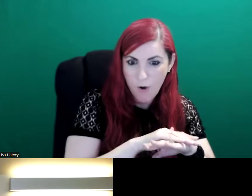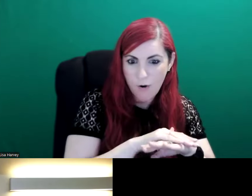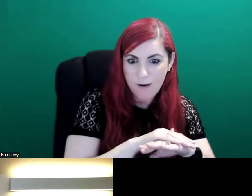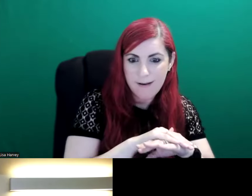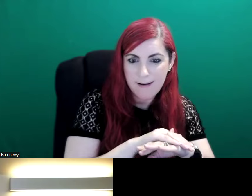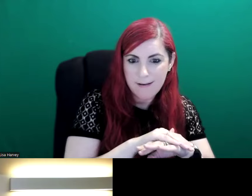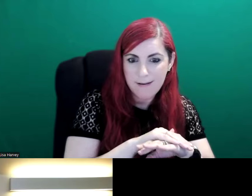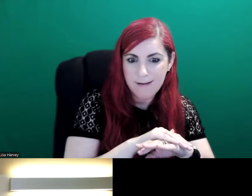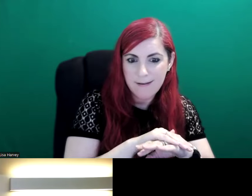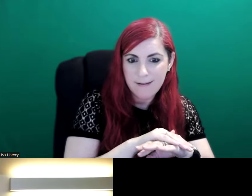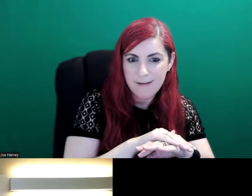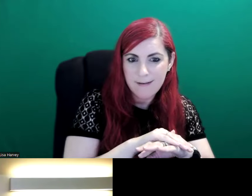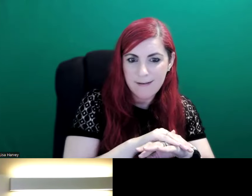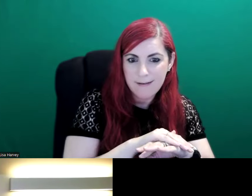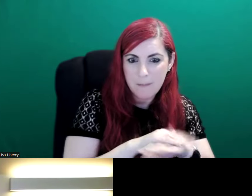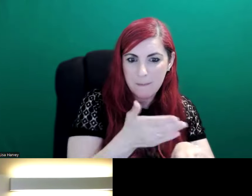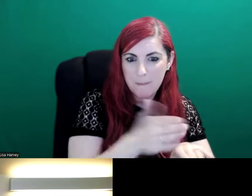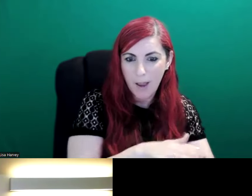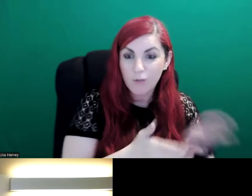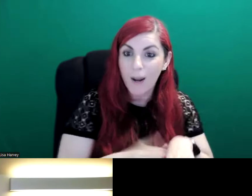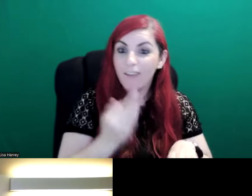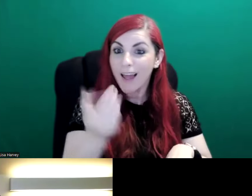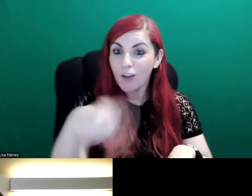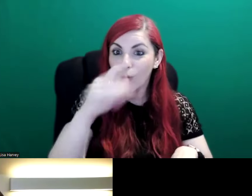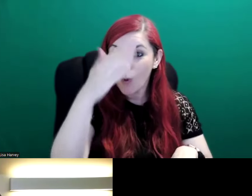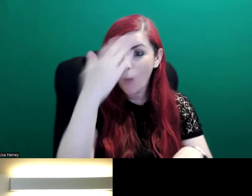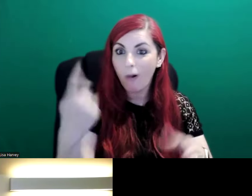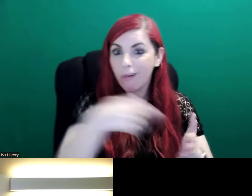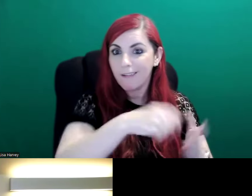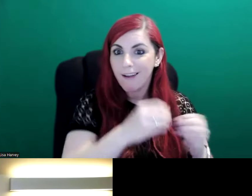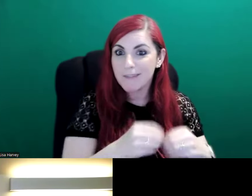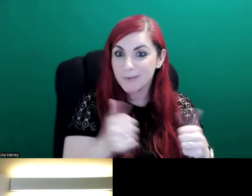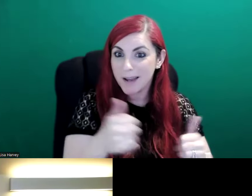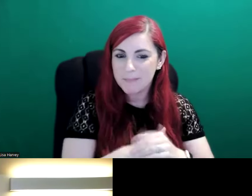Joanne Drum: Right, if anyone does, they can comment. Thanks. Derval is saying thank